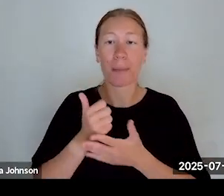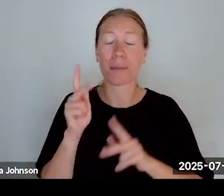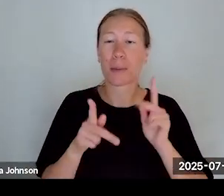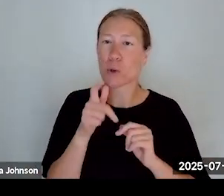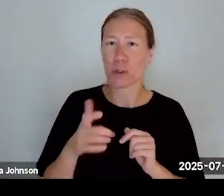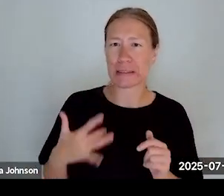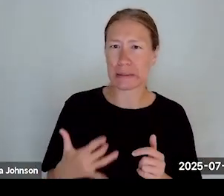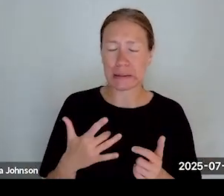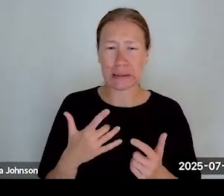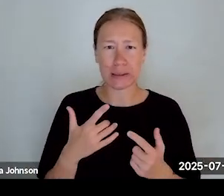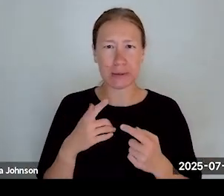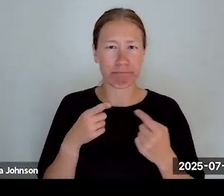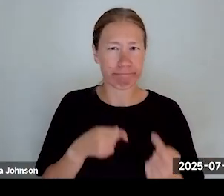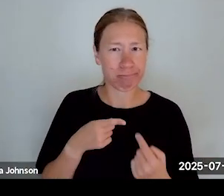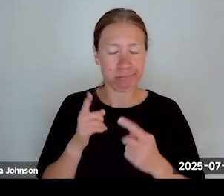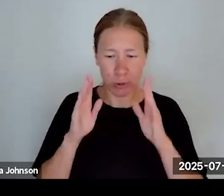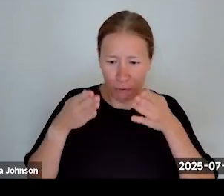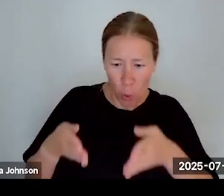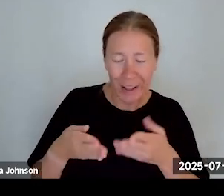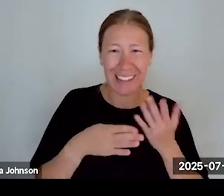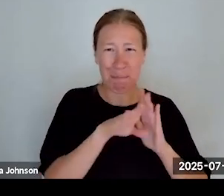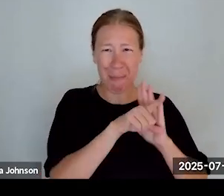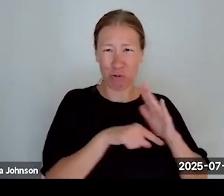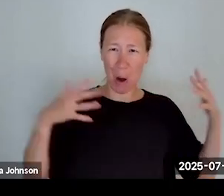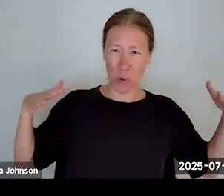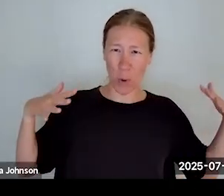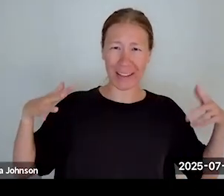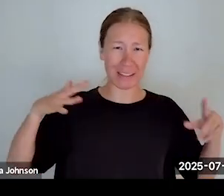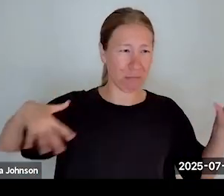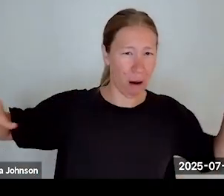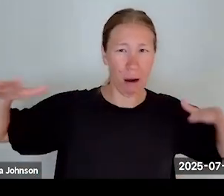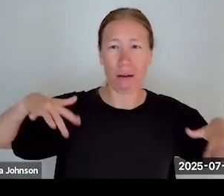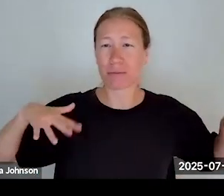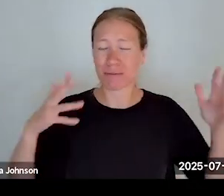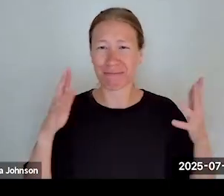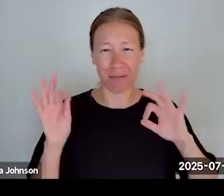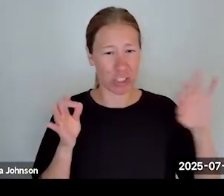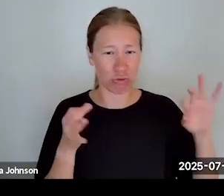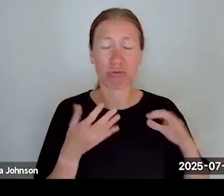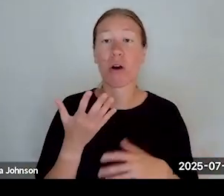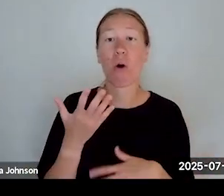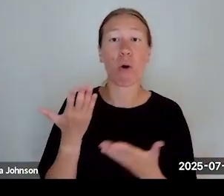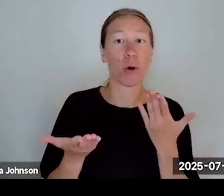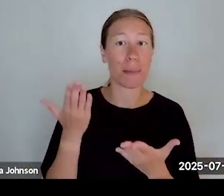when there's a lot of background noise in their working environment, and also for individuals who have difficulty blocking out sound